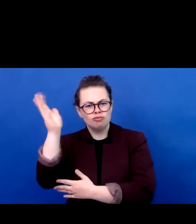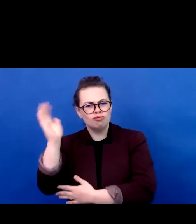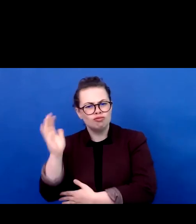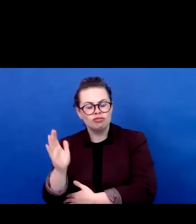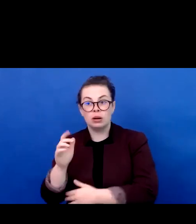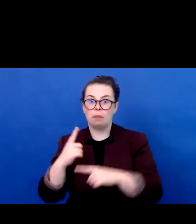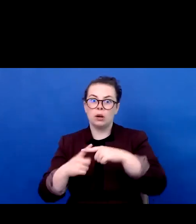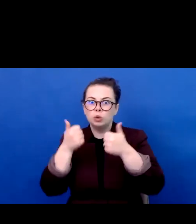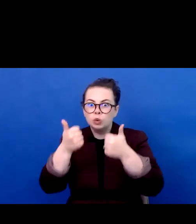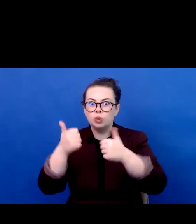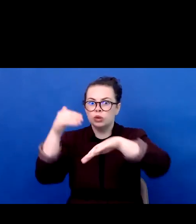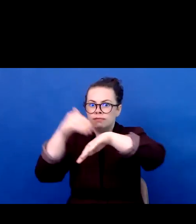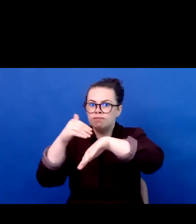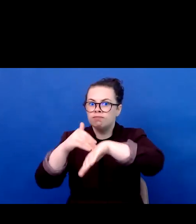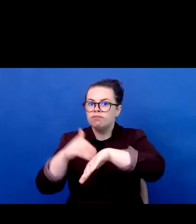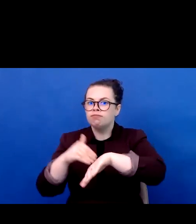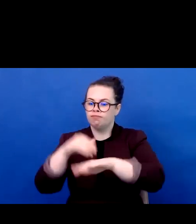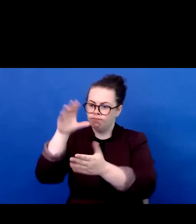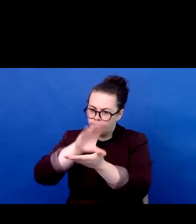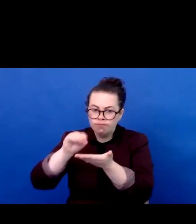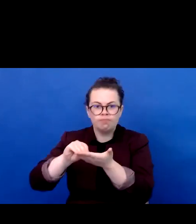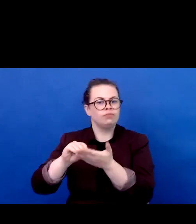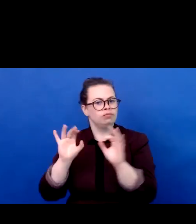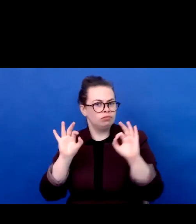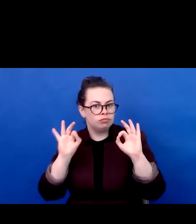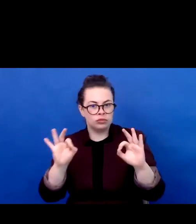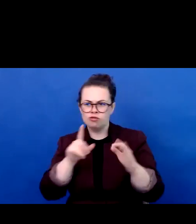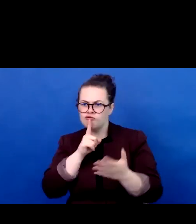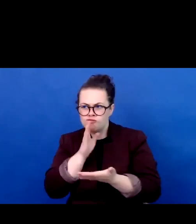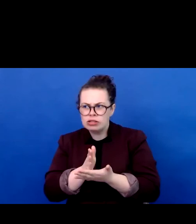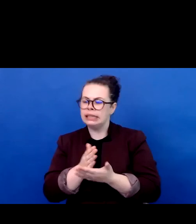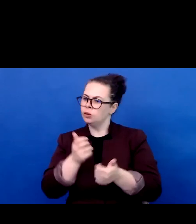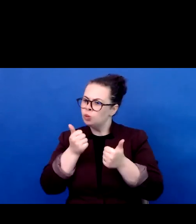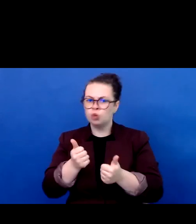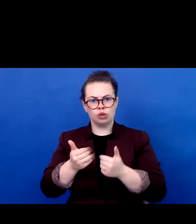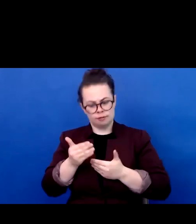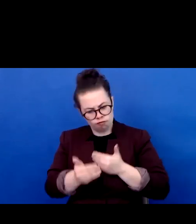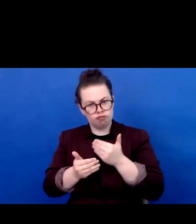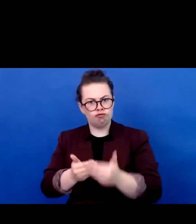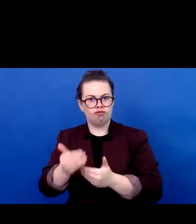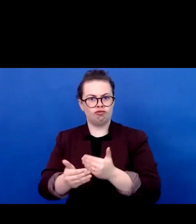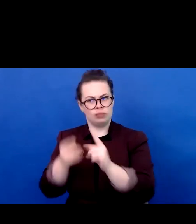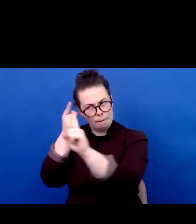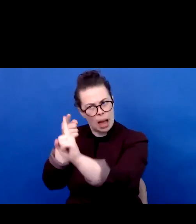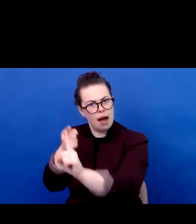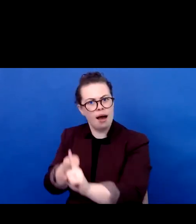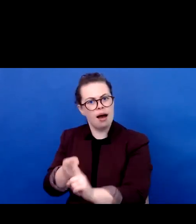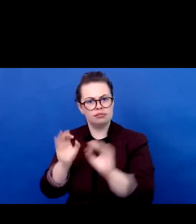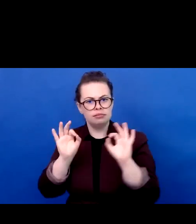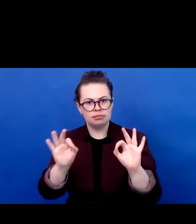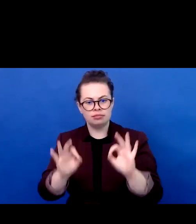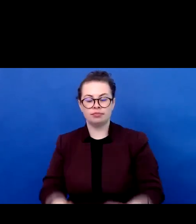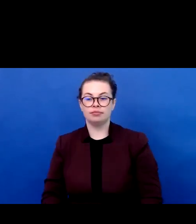very strategic and really hit the hit the point and i would like to also thank everyone who uh